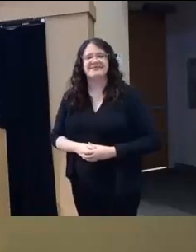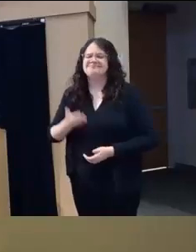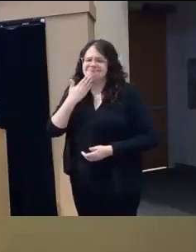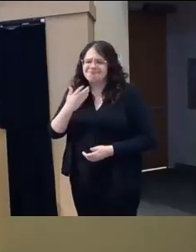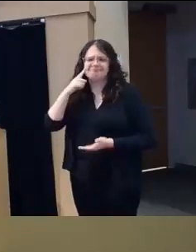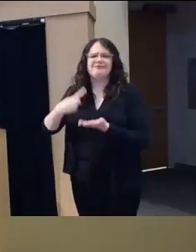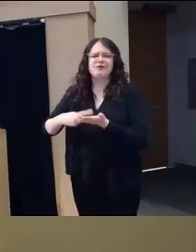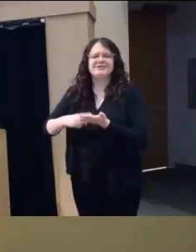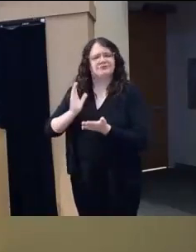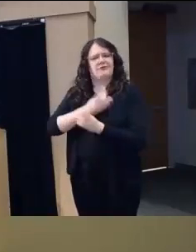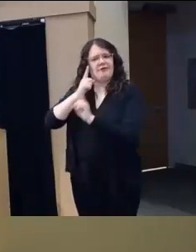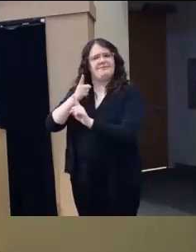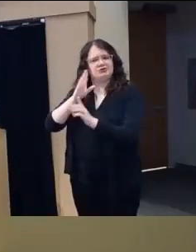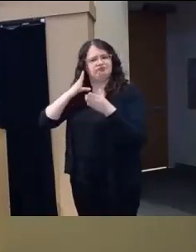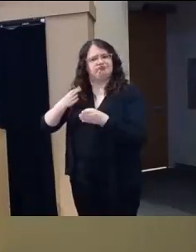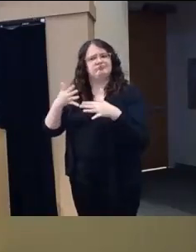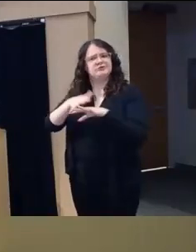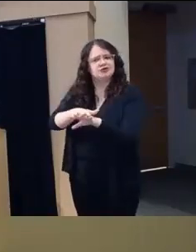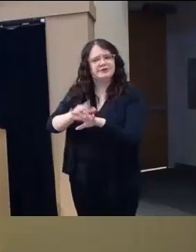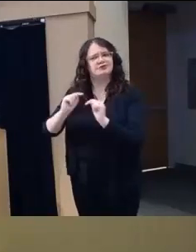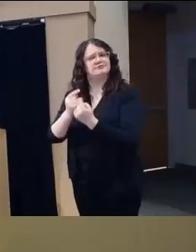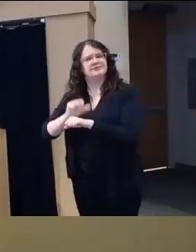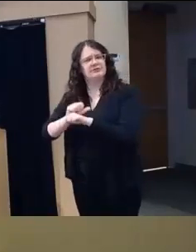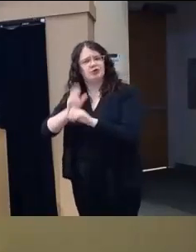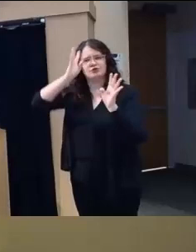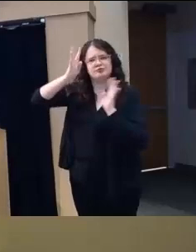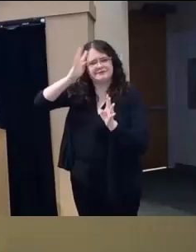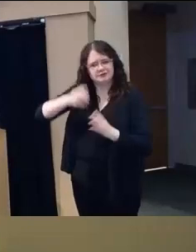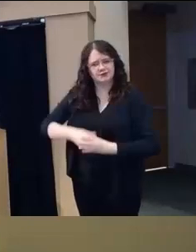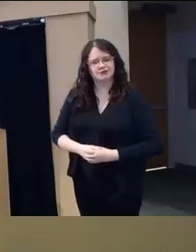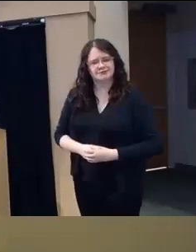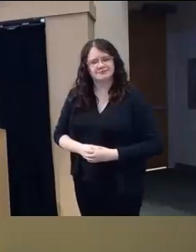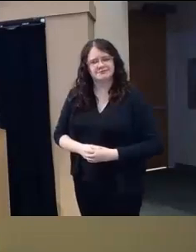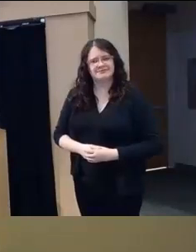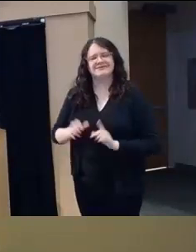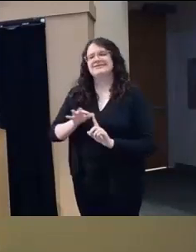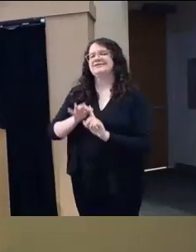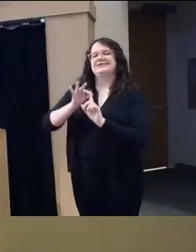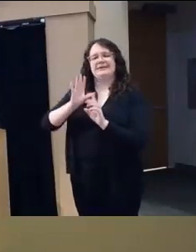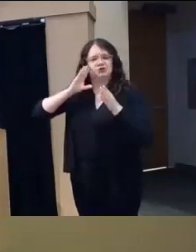on integration teamwork uh and Innovation um with a special focus on education and